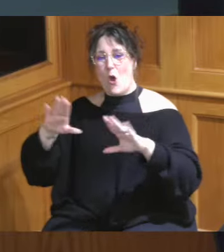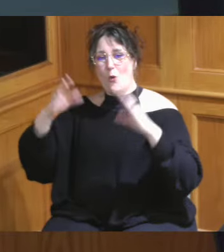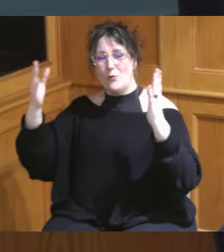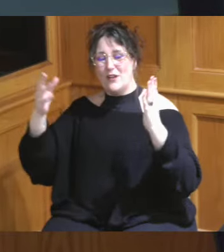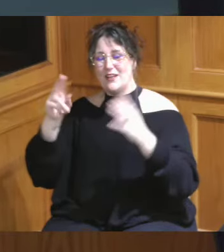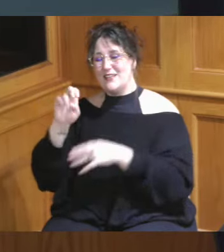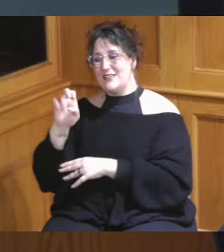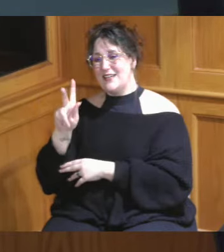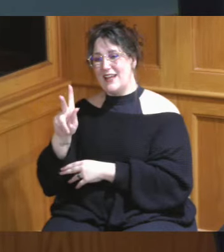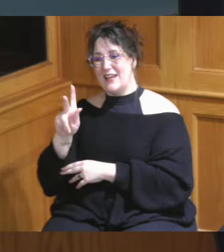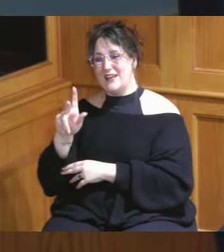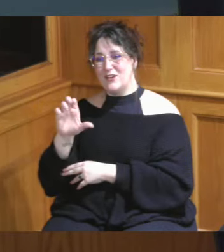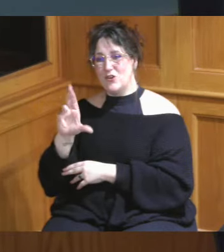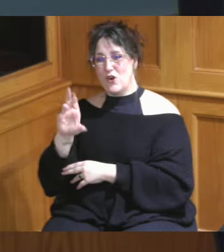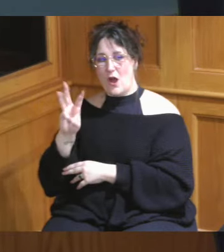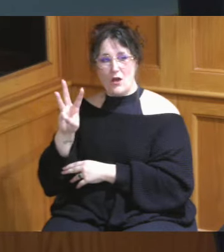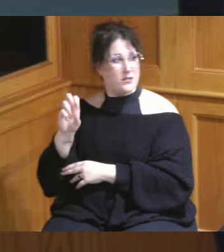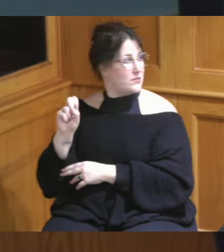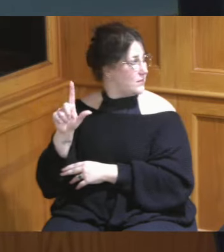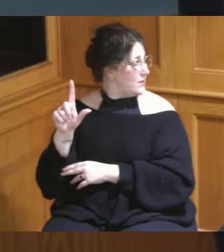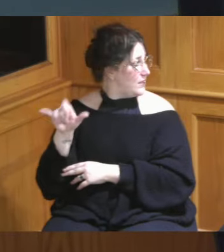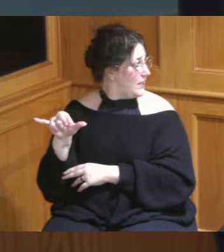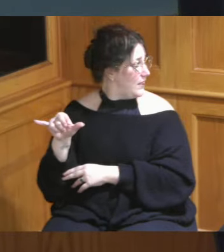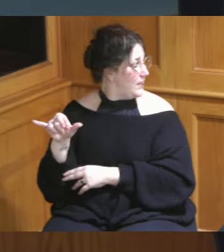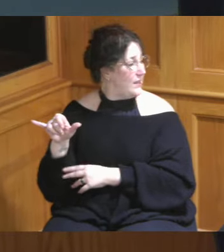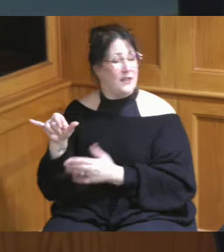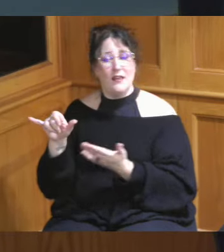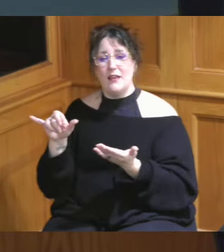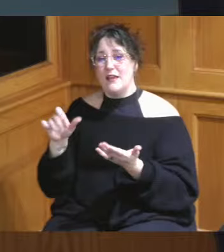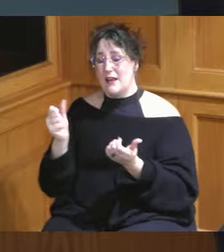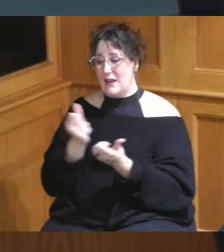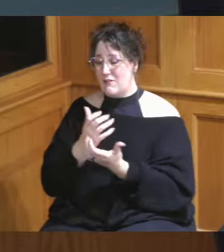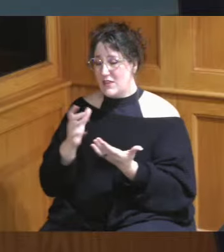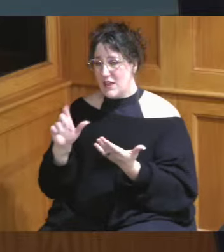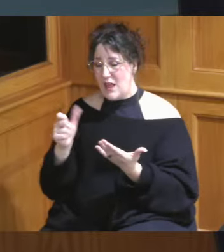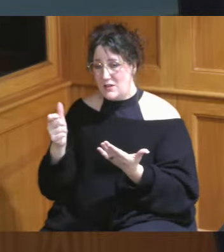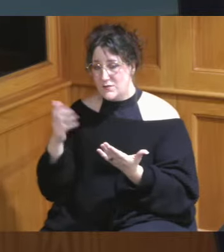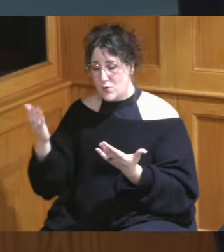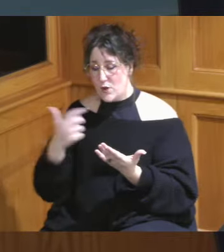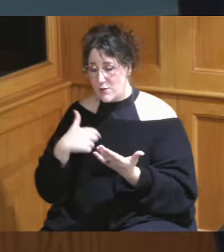Andy Knapp and Mayor Hawkins up in Springdale for welcoming us and taking us on tours through